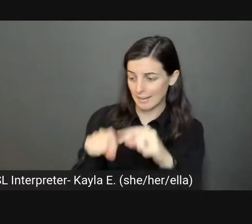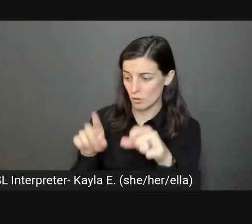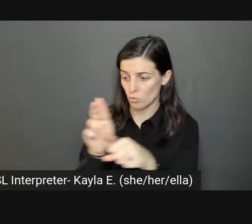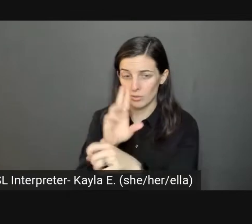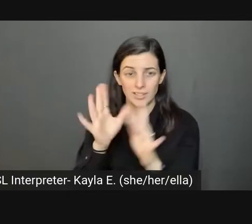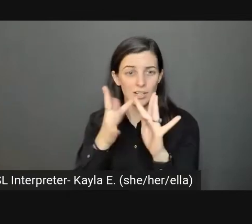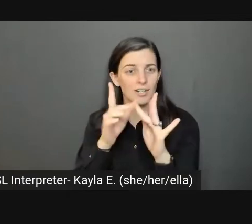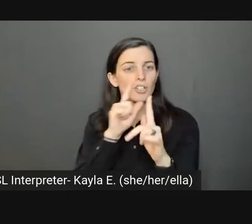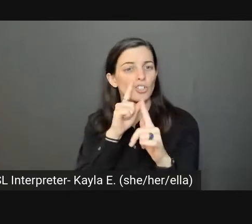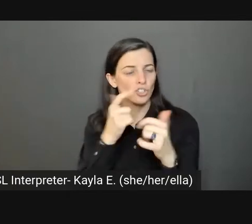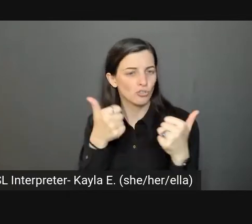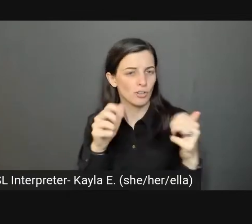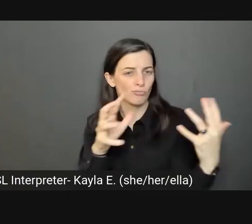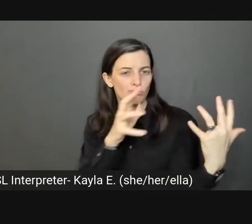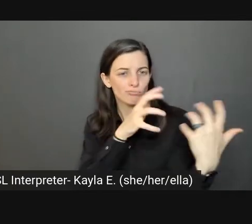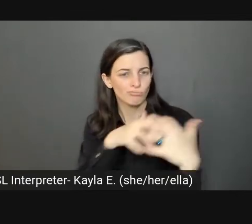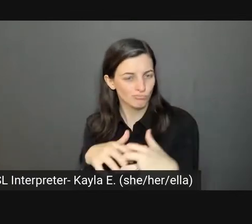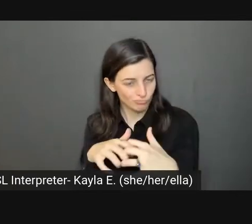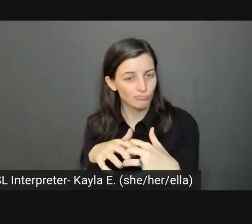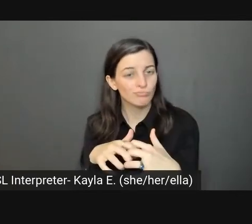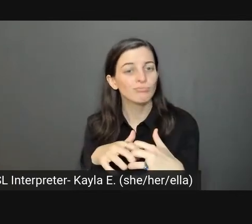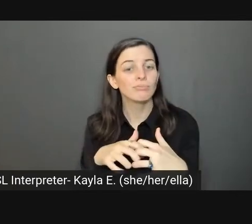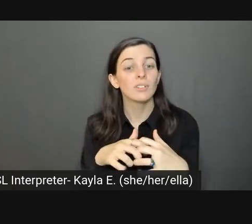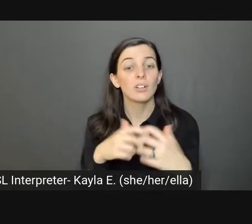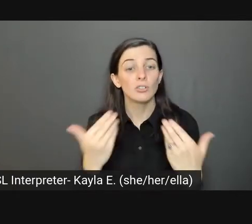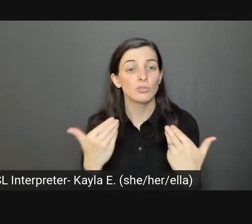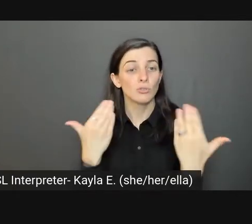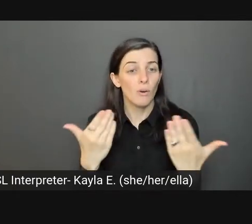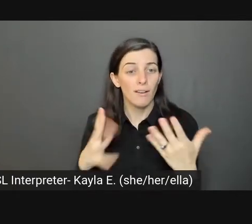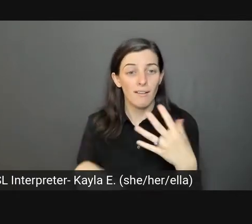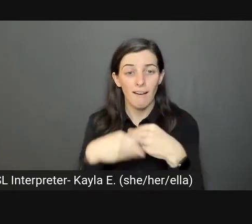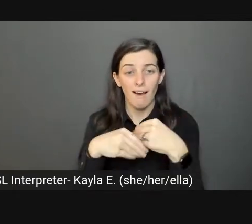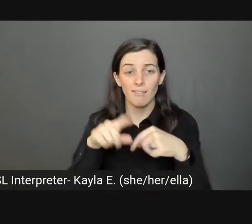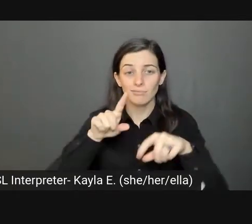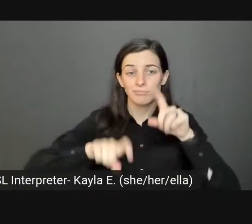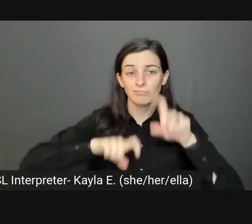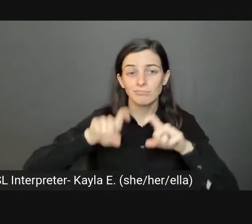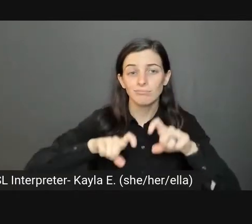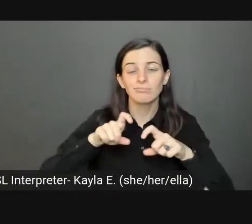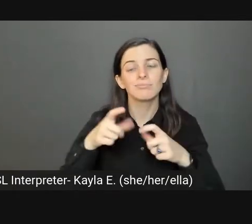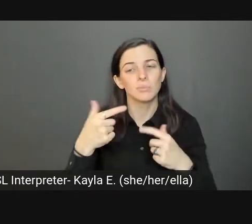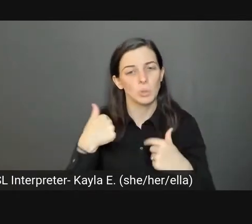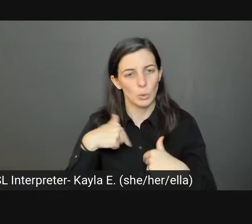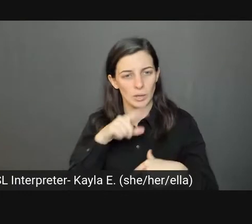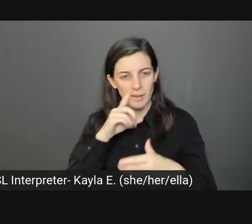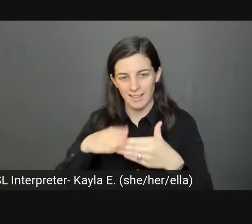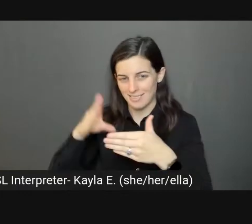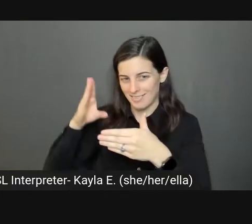Please feel free to add your questions in the Q&A tab next to the video, and we'll answer them at the end of the session,